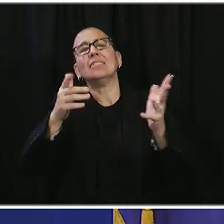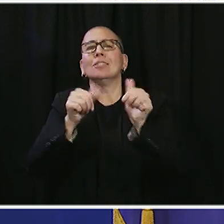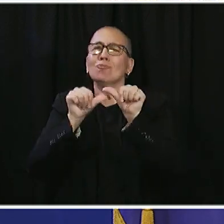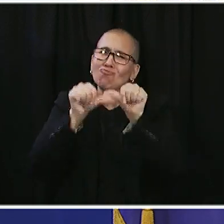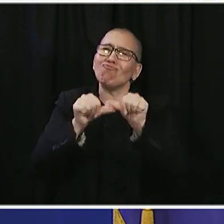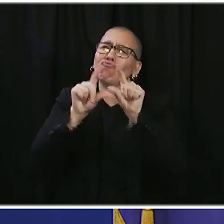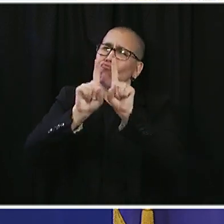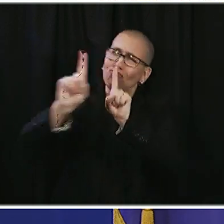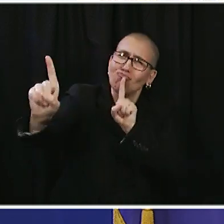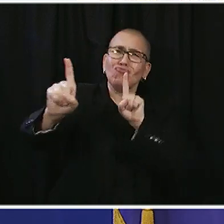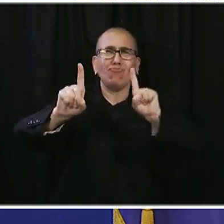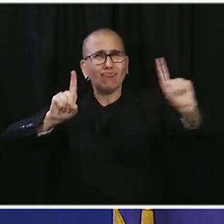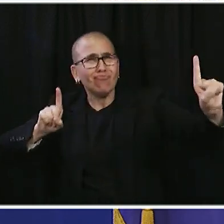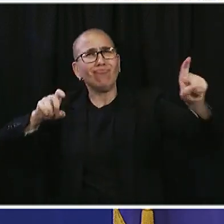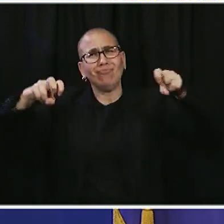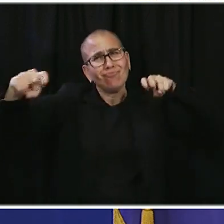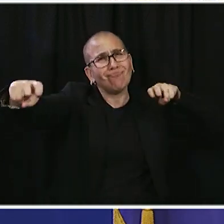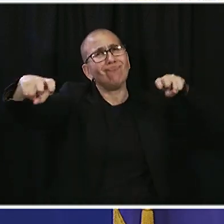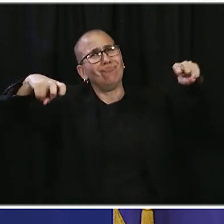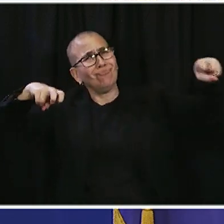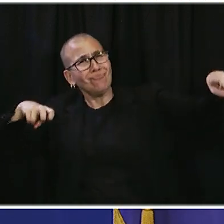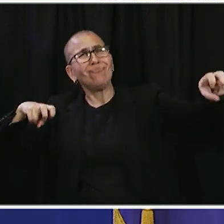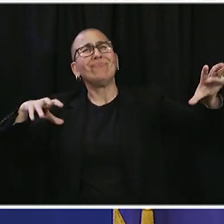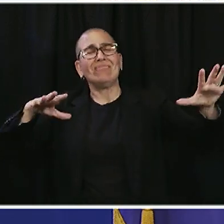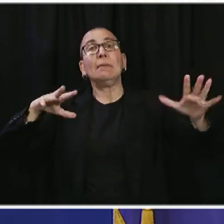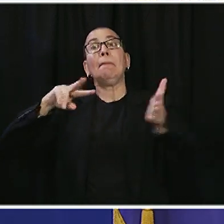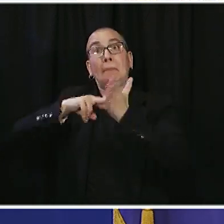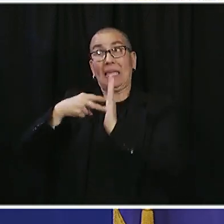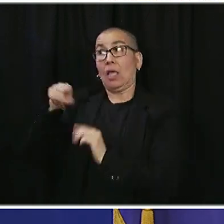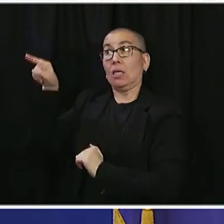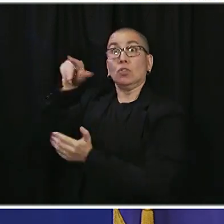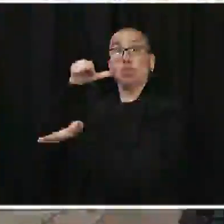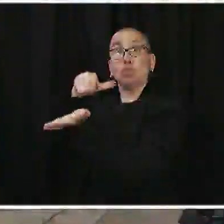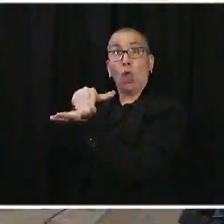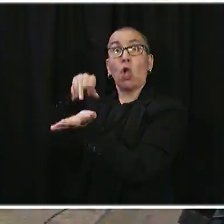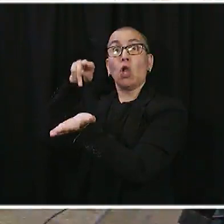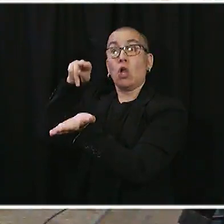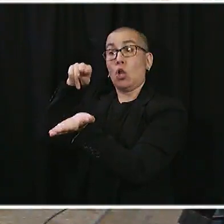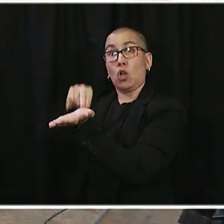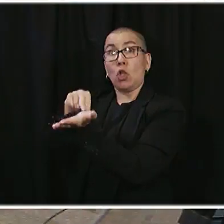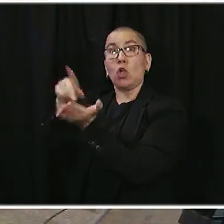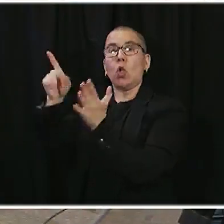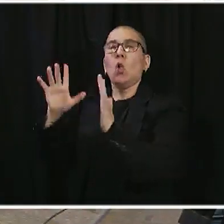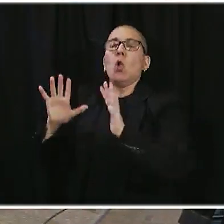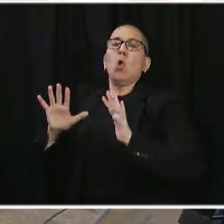HAVE TO USE THIS AND DON'T BURN THIS SO THAT THESE NURSES CAN USE WHAT THEY HAVE IN THESE CASES THEY NEED TO HAVE.